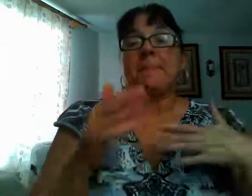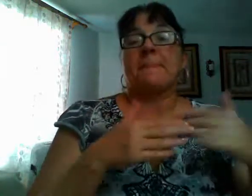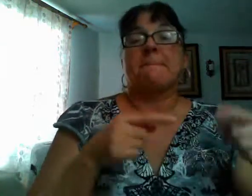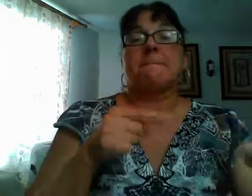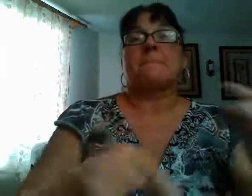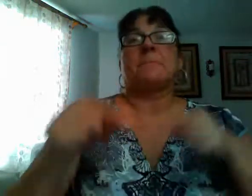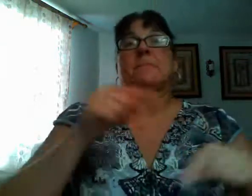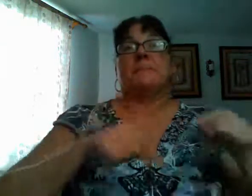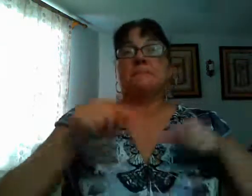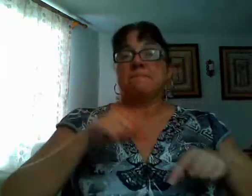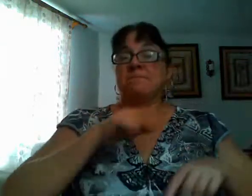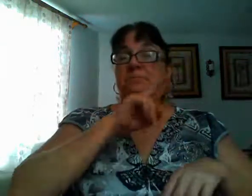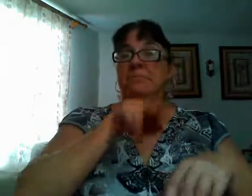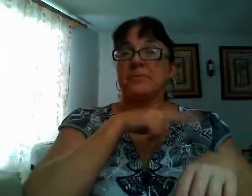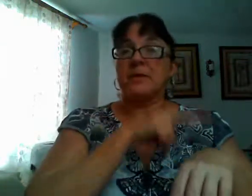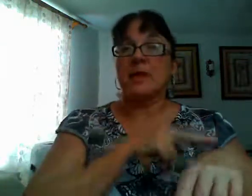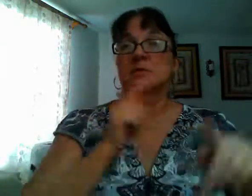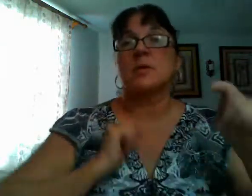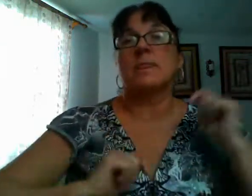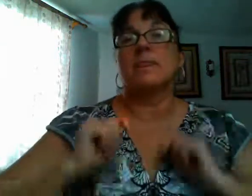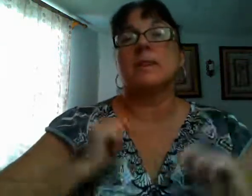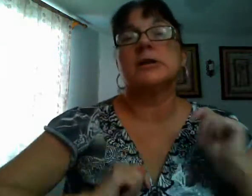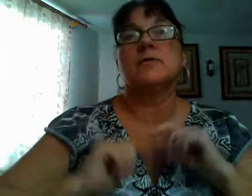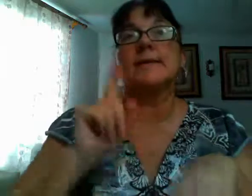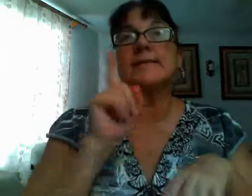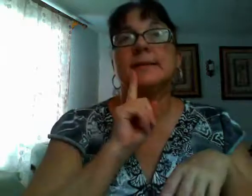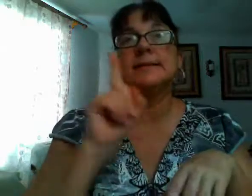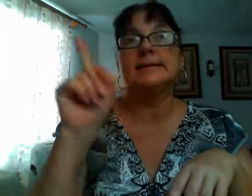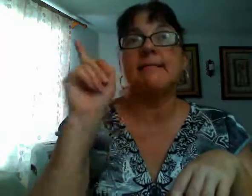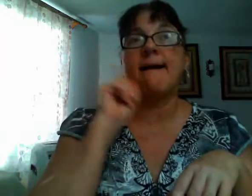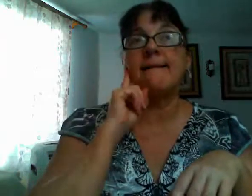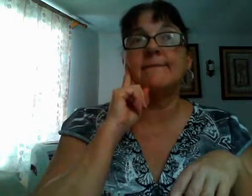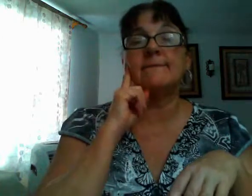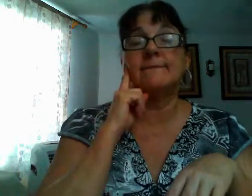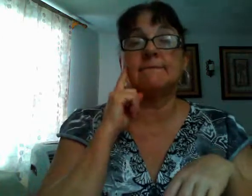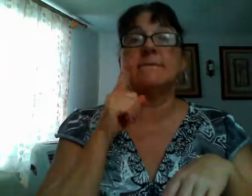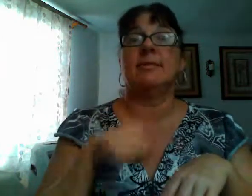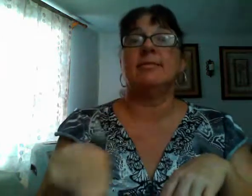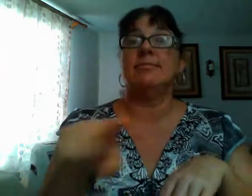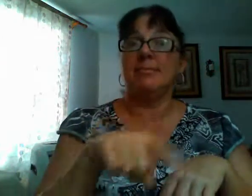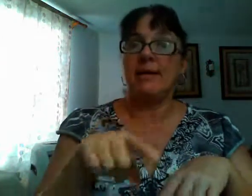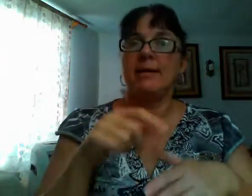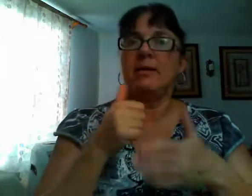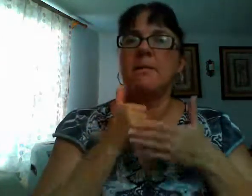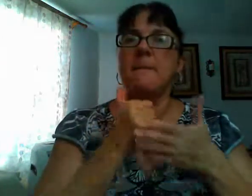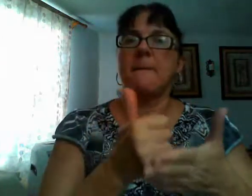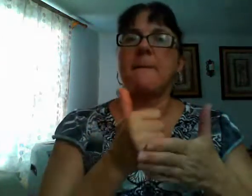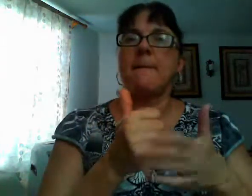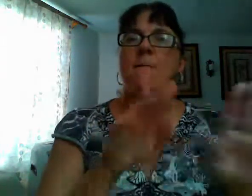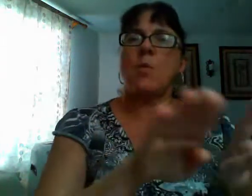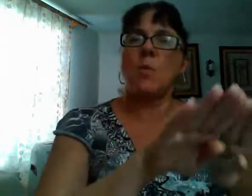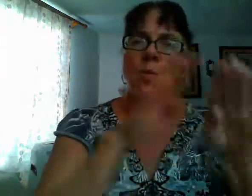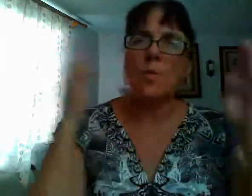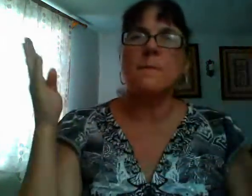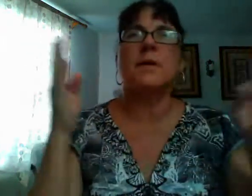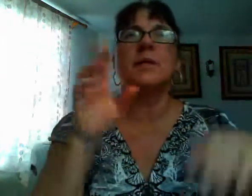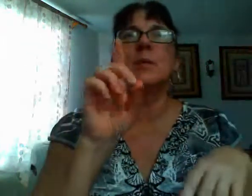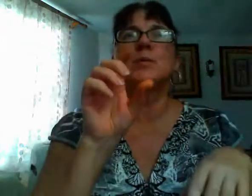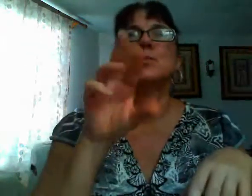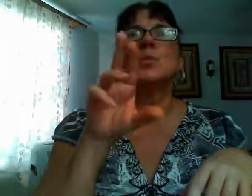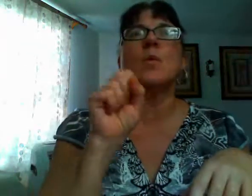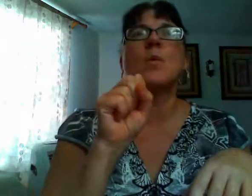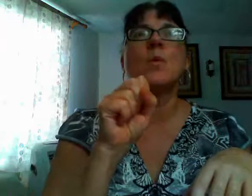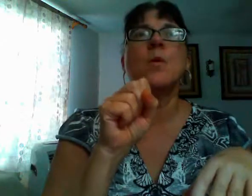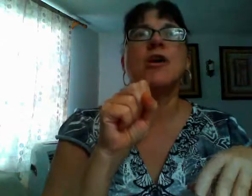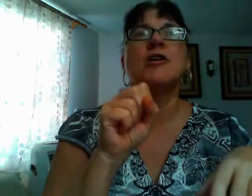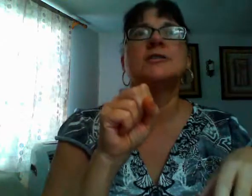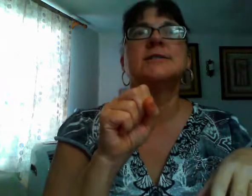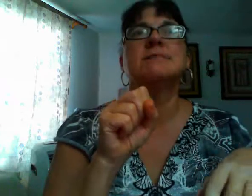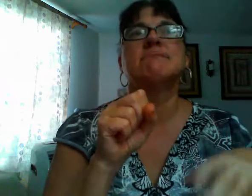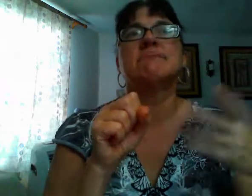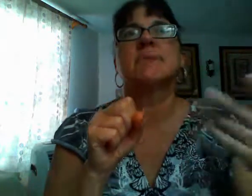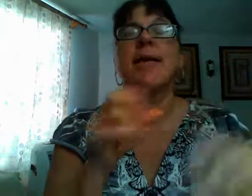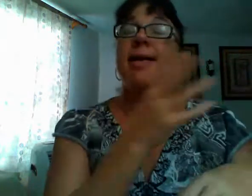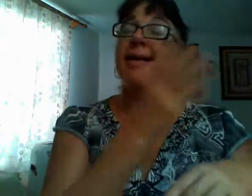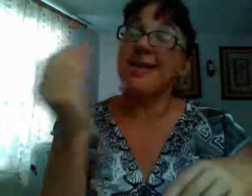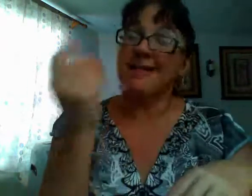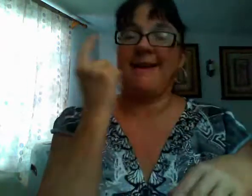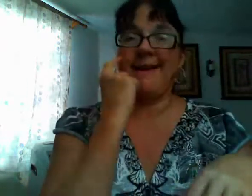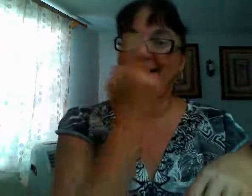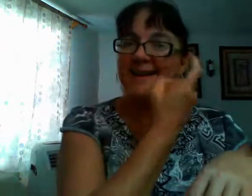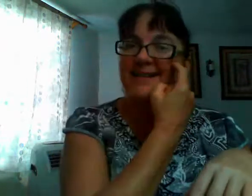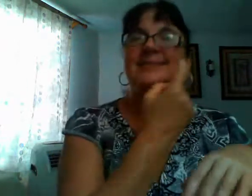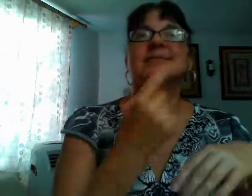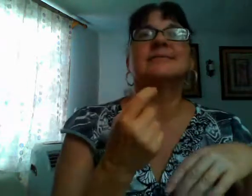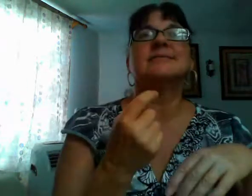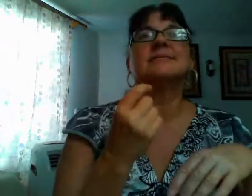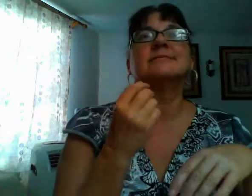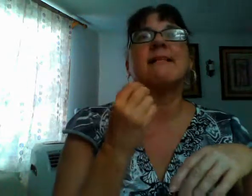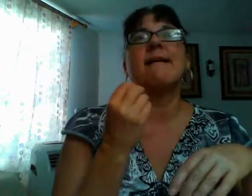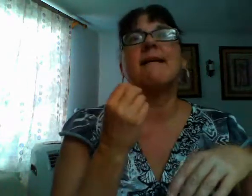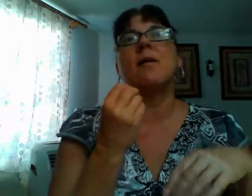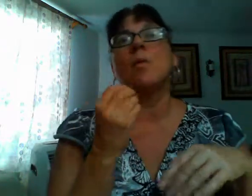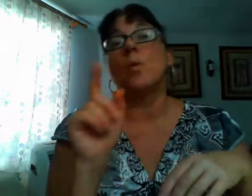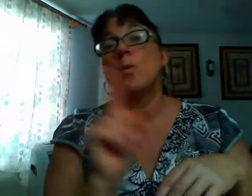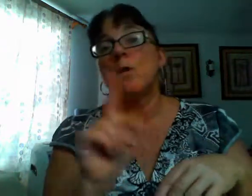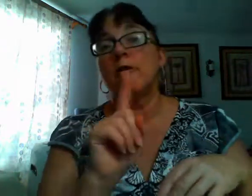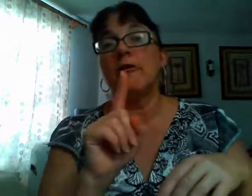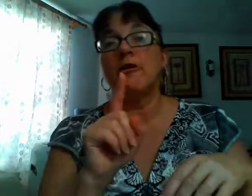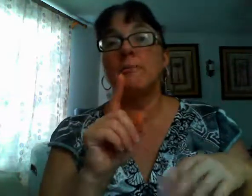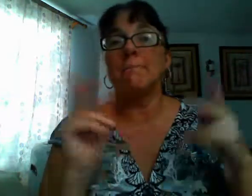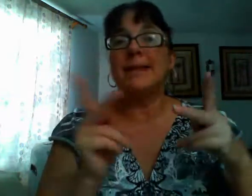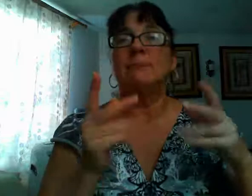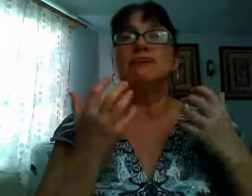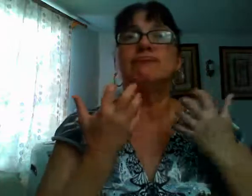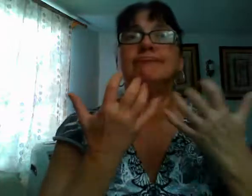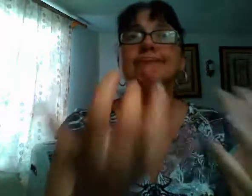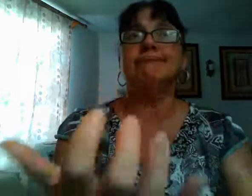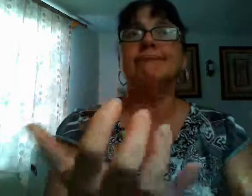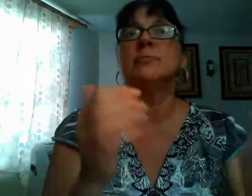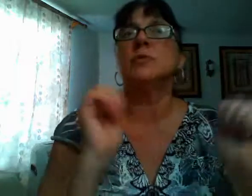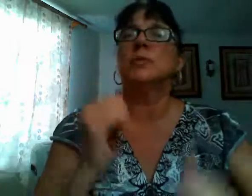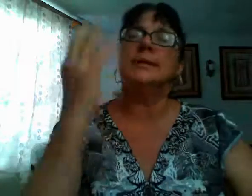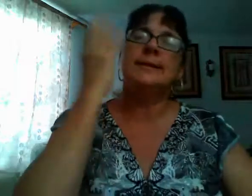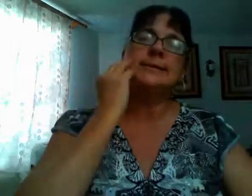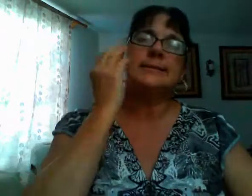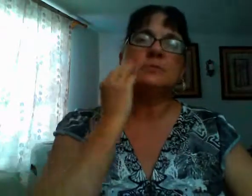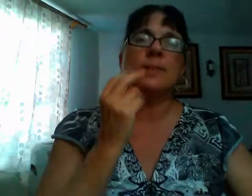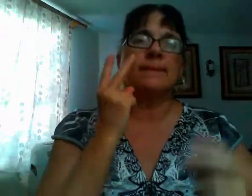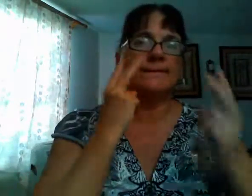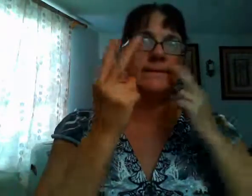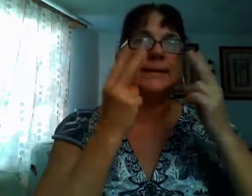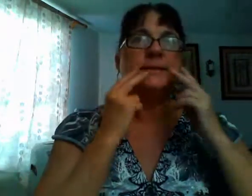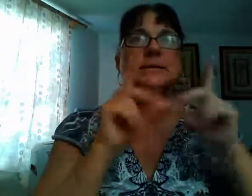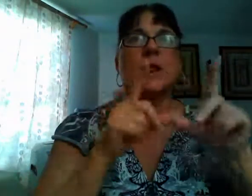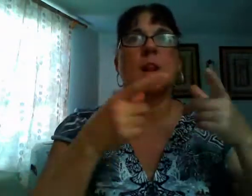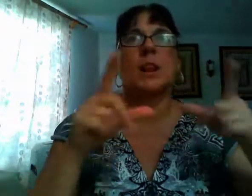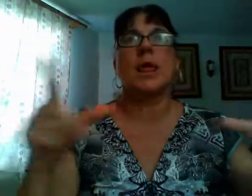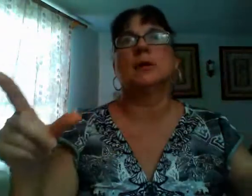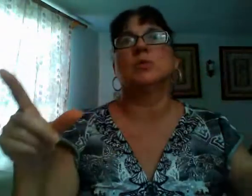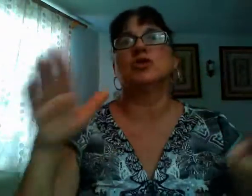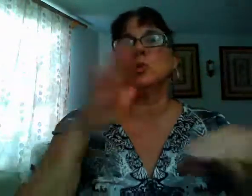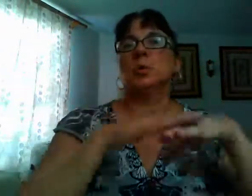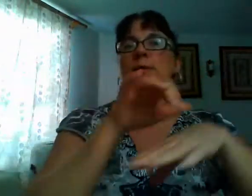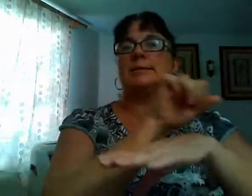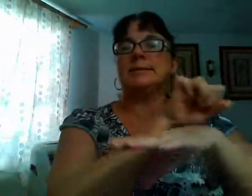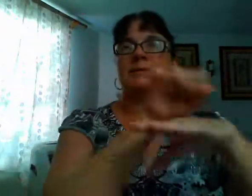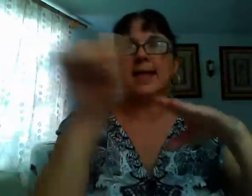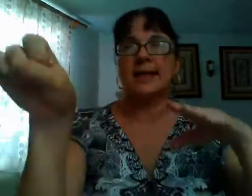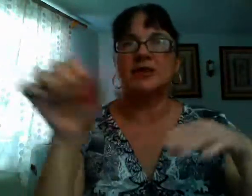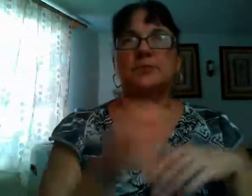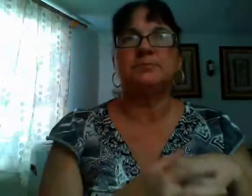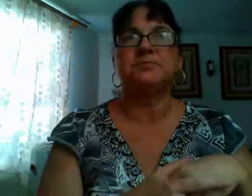Anyway, going back to the National Theatre of the Deaf, they helped open doors and eyes where audiences could experience this visual language on stage.